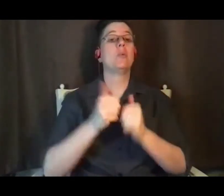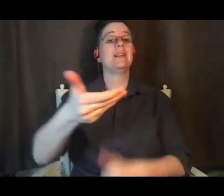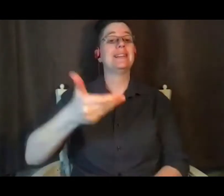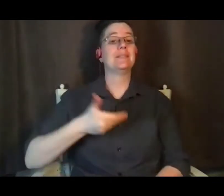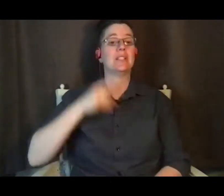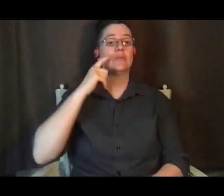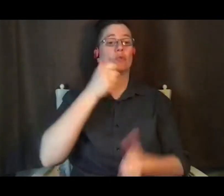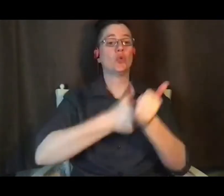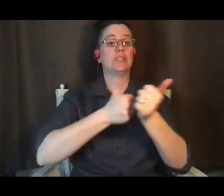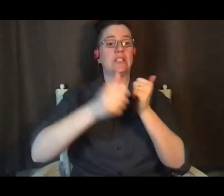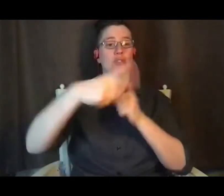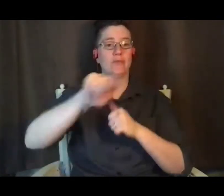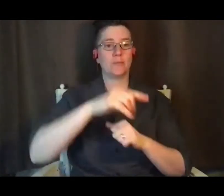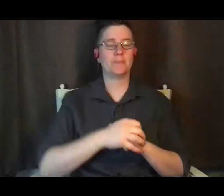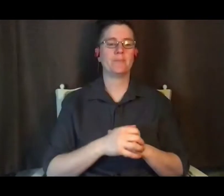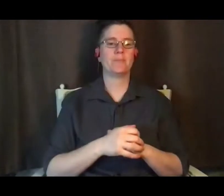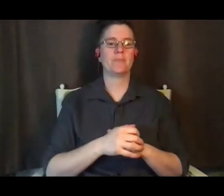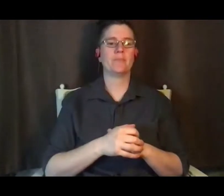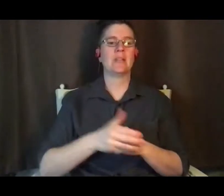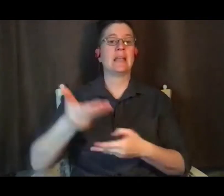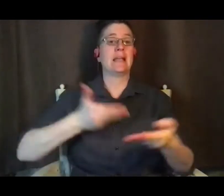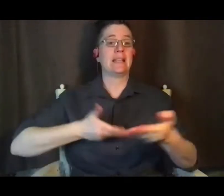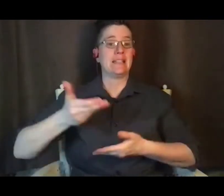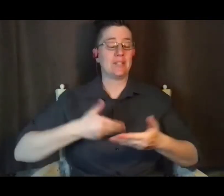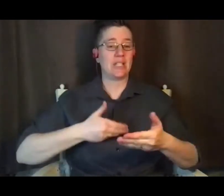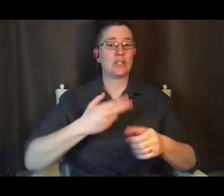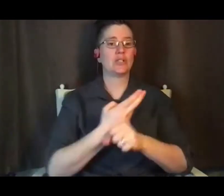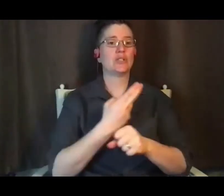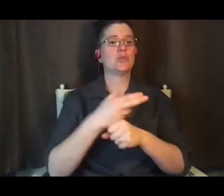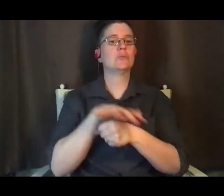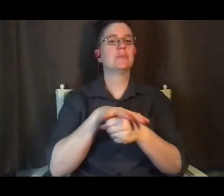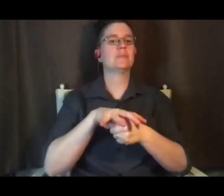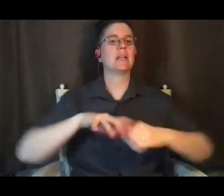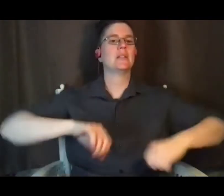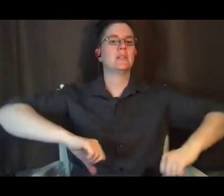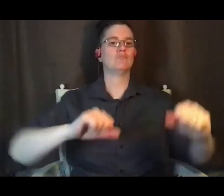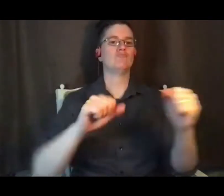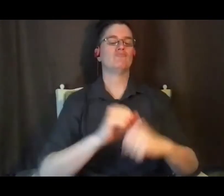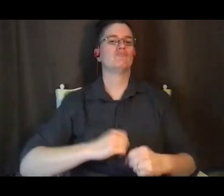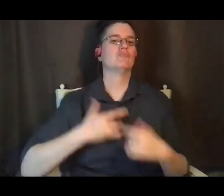an invitation to you to use the space that you are in to feel as comfortable as possible for you